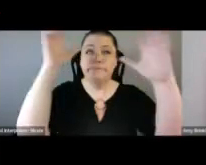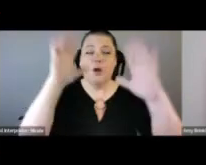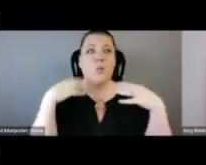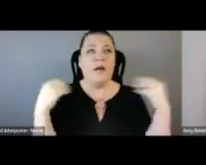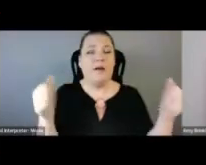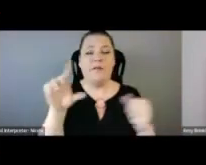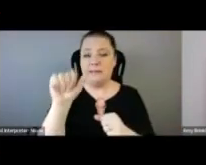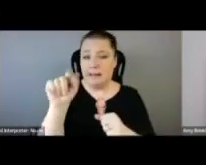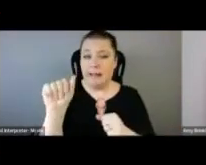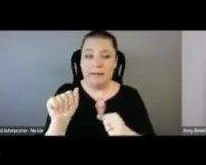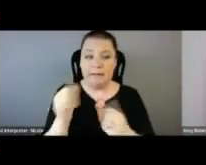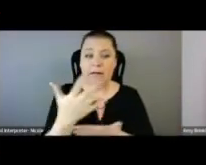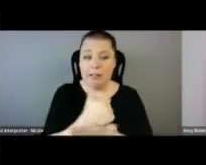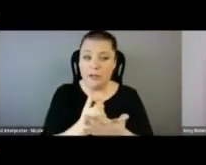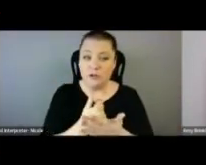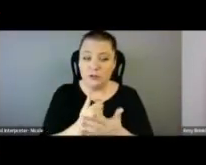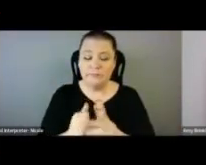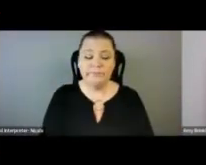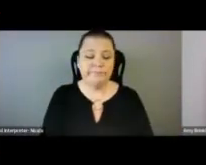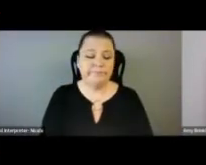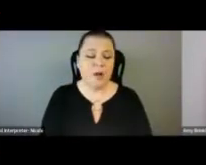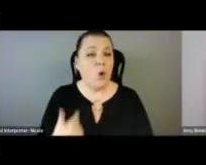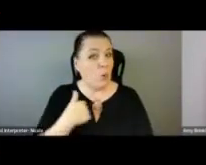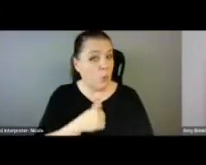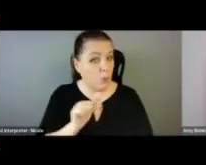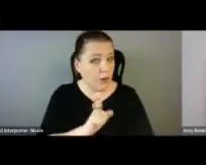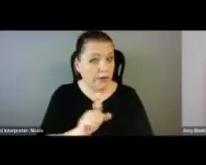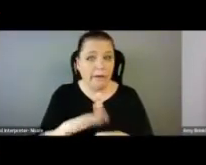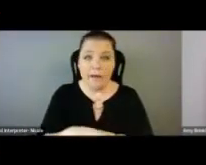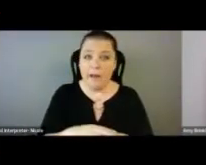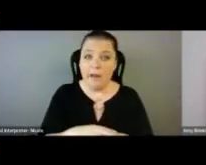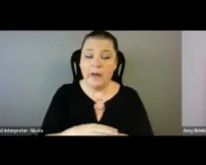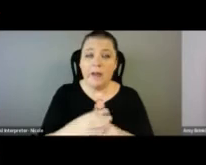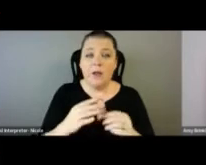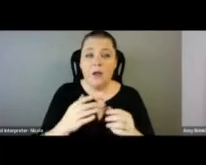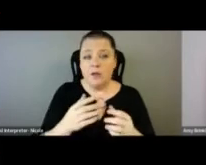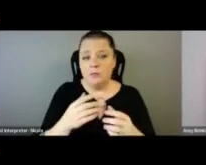collection. We are working on creating some recovery dashboards and continuing to do